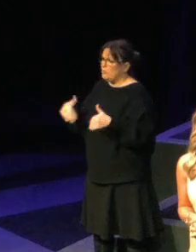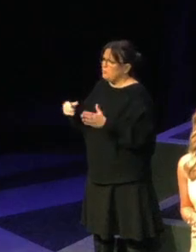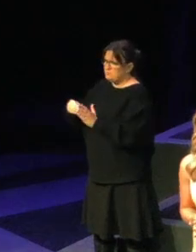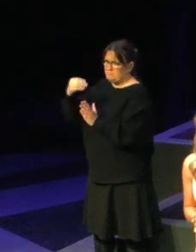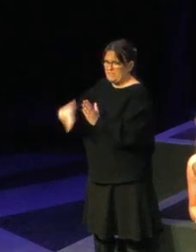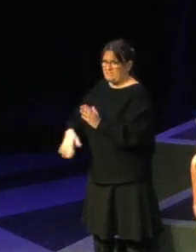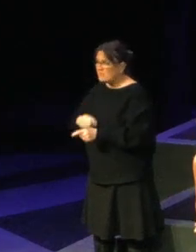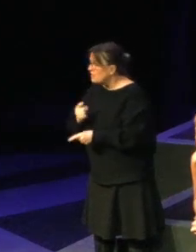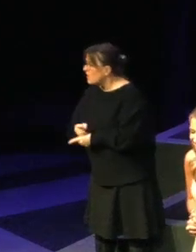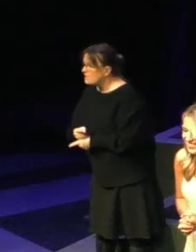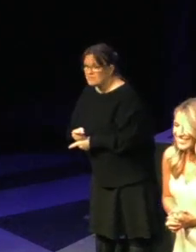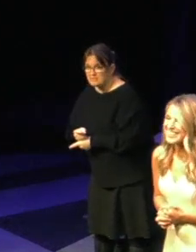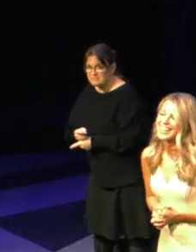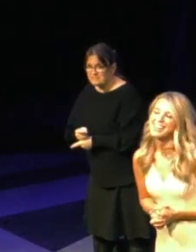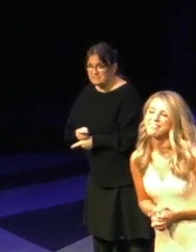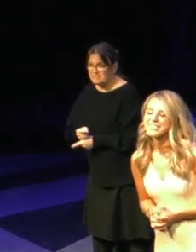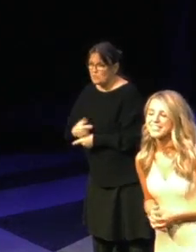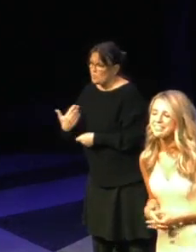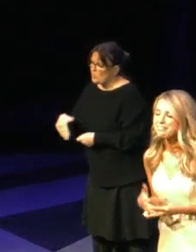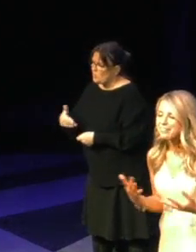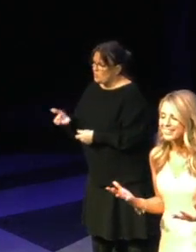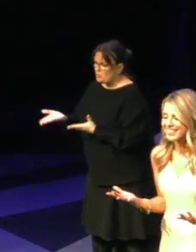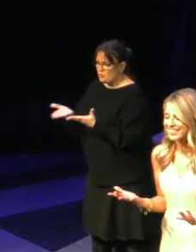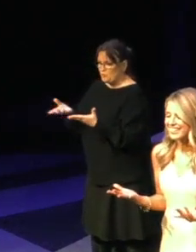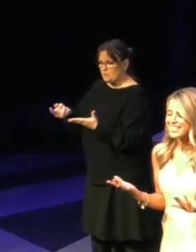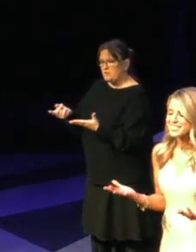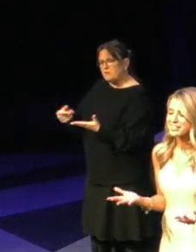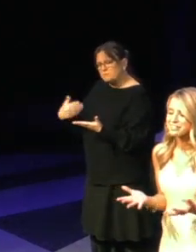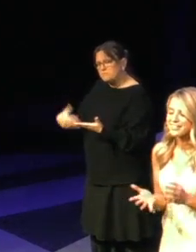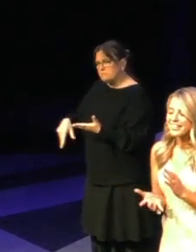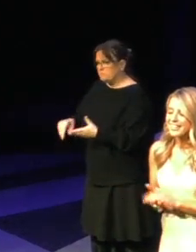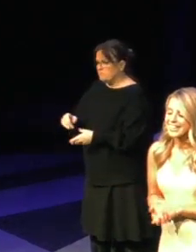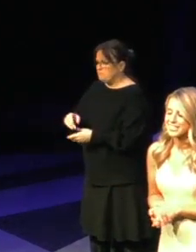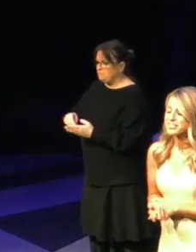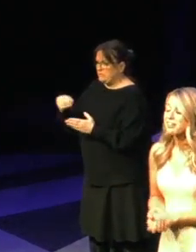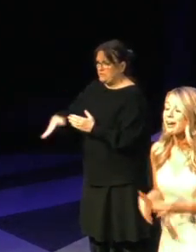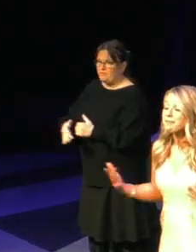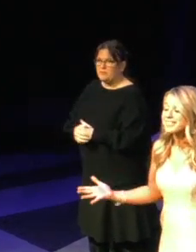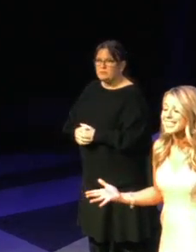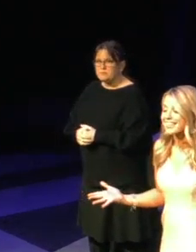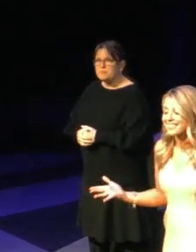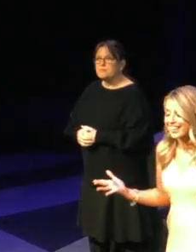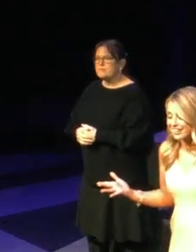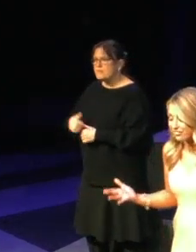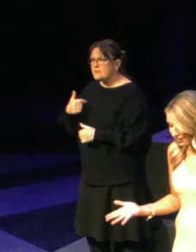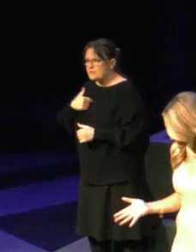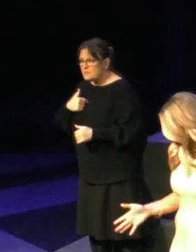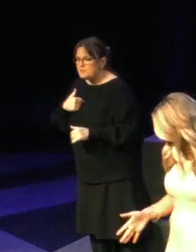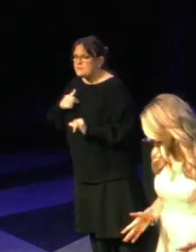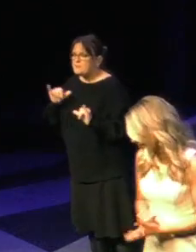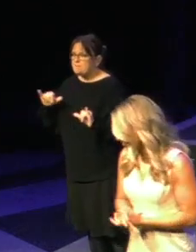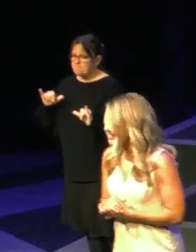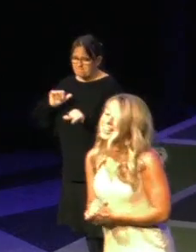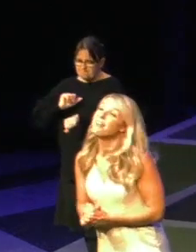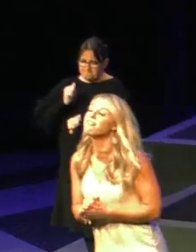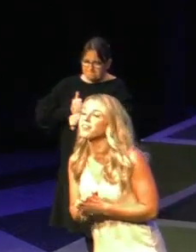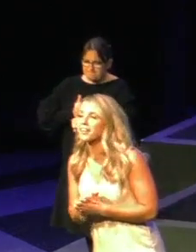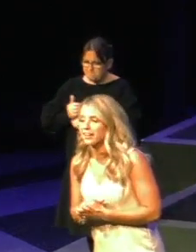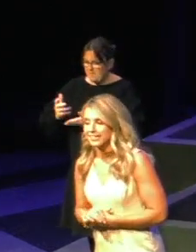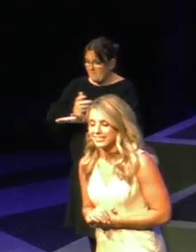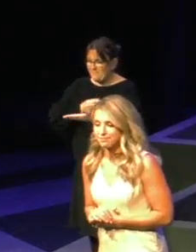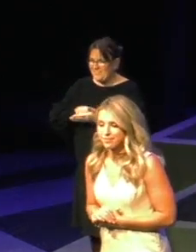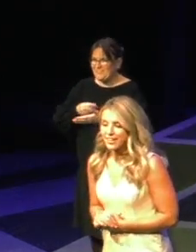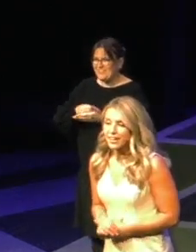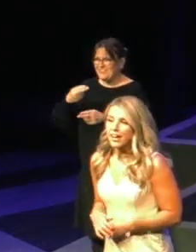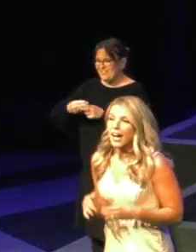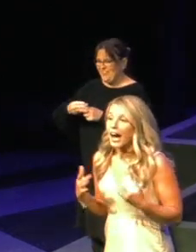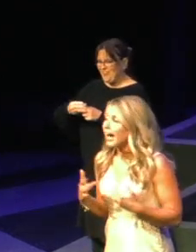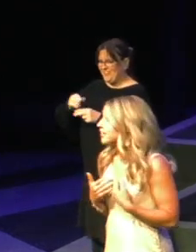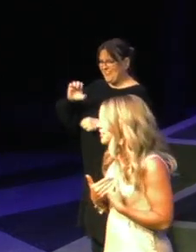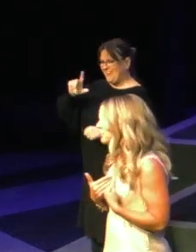What a sweet one. um so with so yes so I put together a fundraiser called "Climb for a Cause".